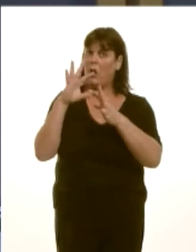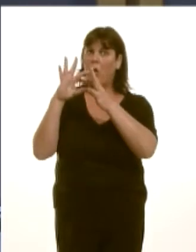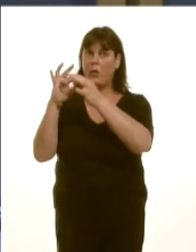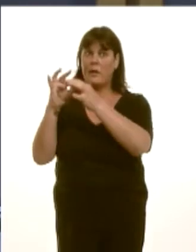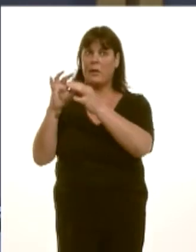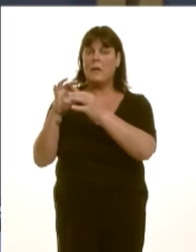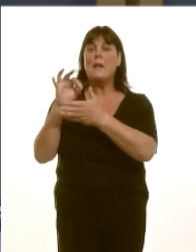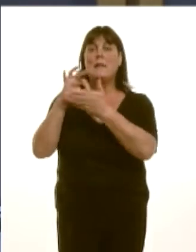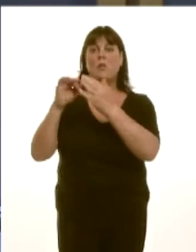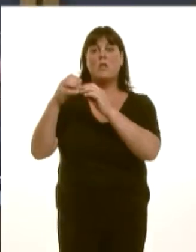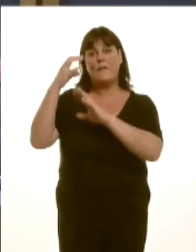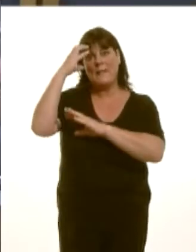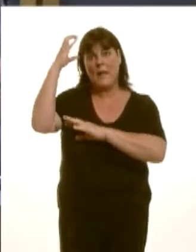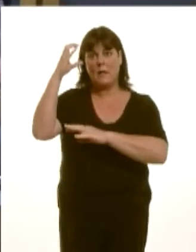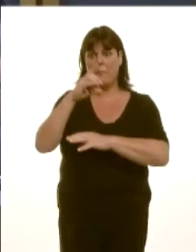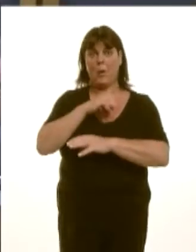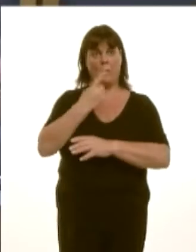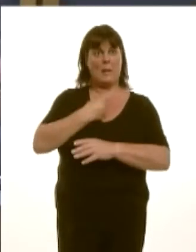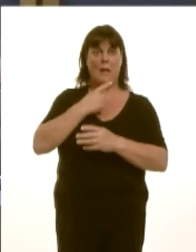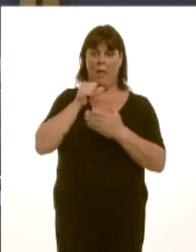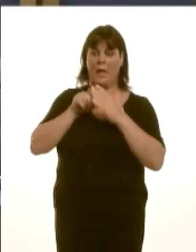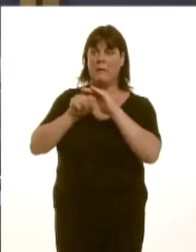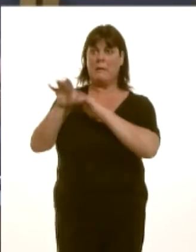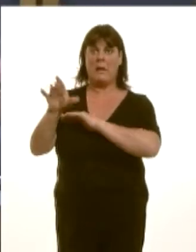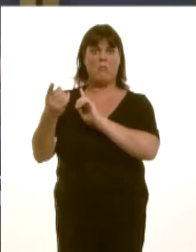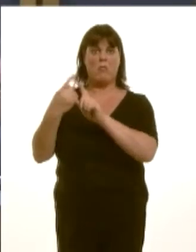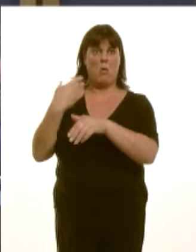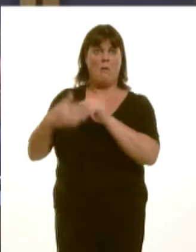Carwyn Jones: I would be more than happy, of course, for the Member to write to me,